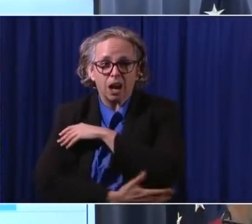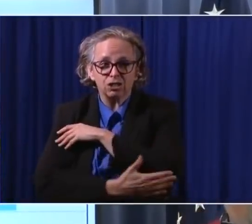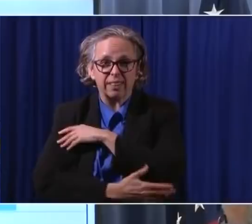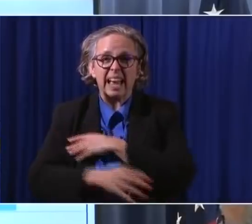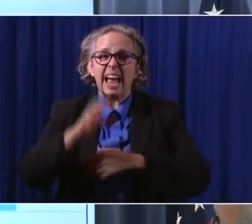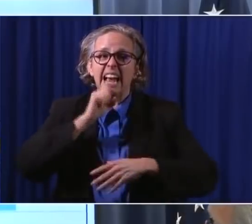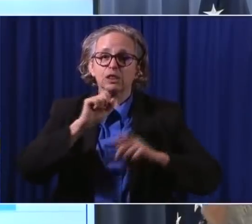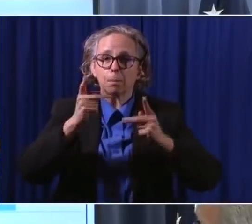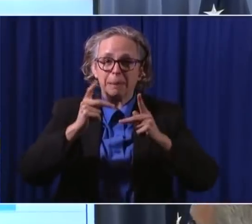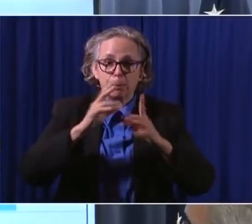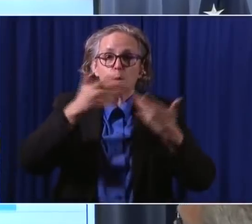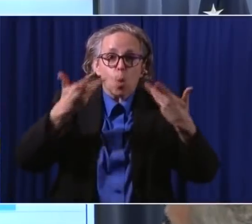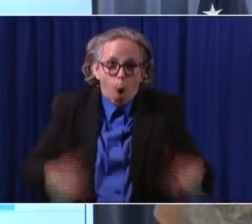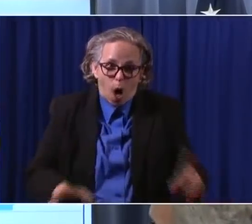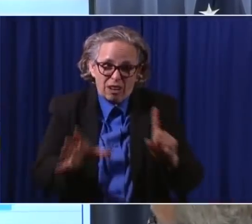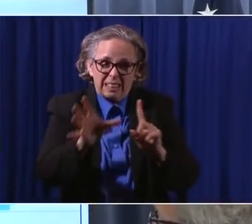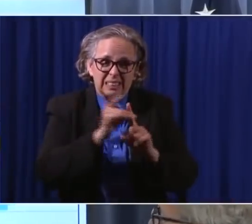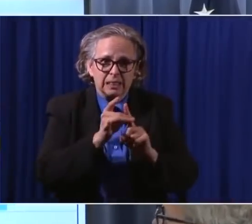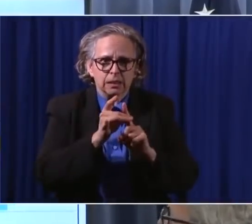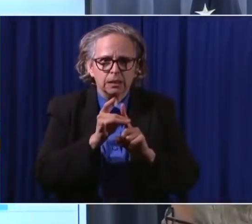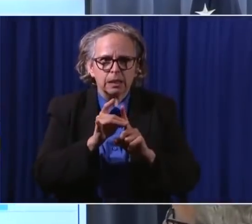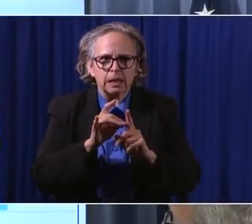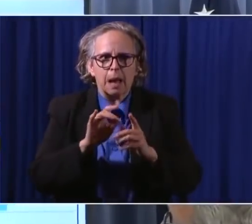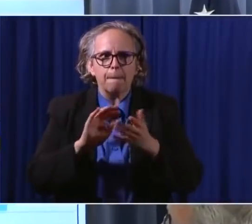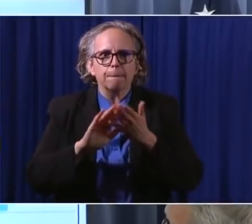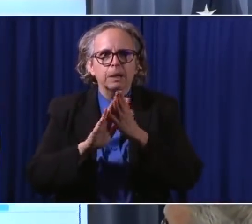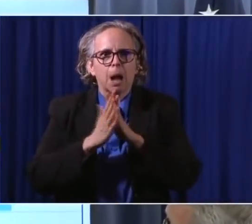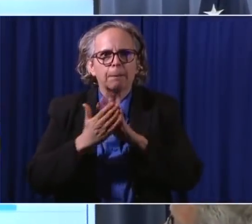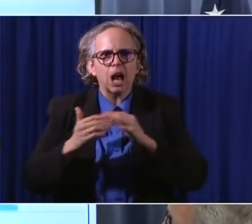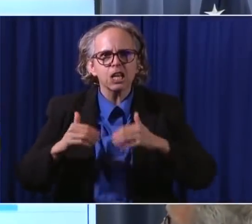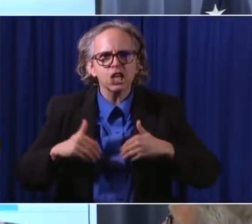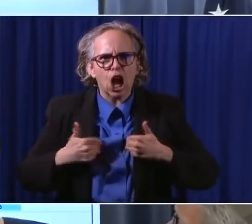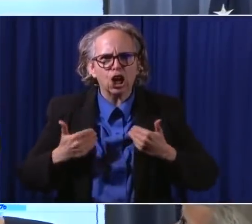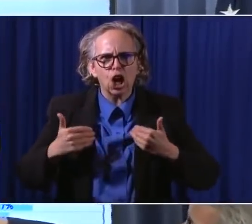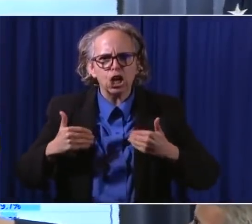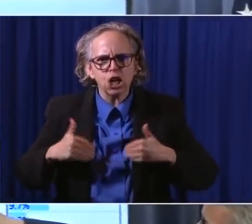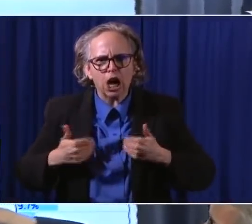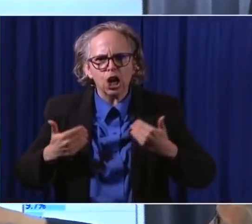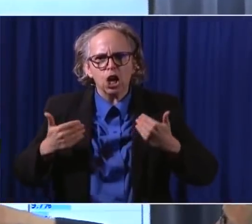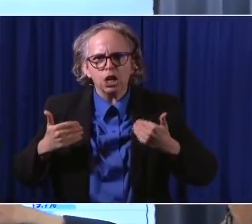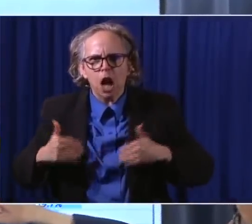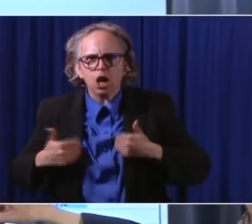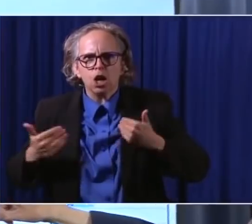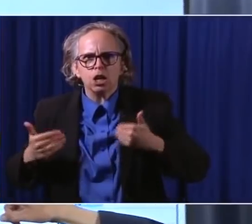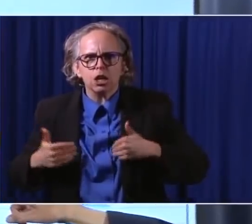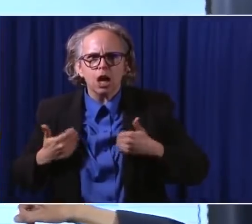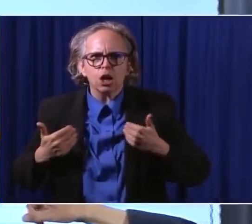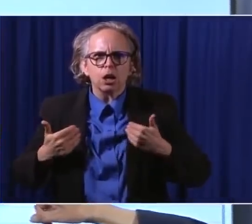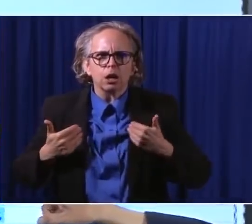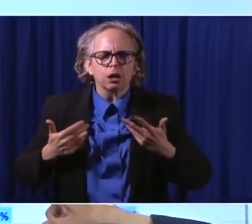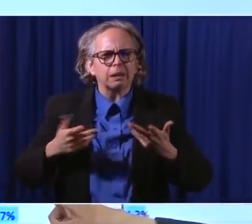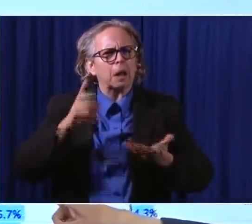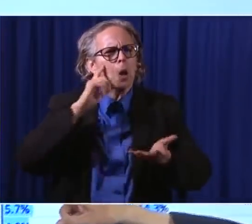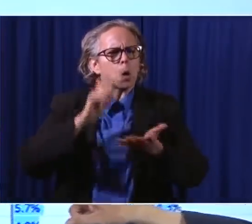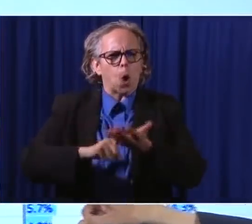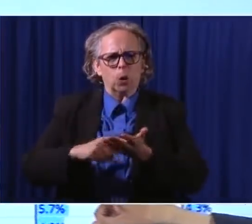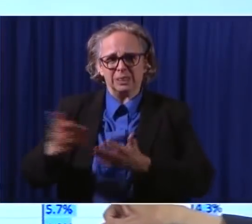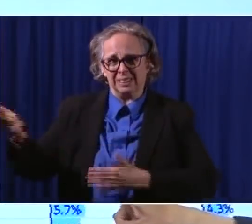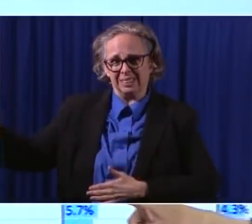I WANT TO SHARE A BIT MORE ABOUT SOME OF THE CHANGES WE ARE SEEING. THIS IS A NATIONAL TREND THAT IS THE AGE OF THOSE BEING DIAGNOSED WITH COVID-19 IS GETTING YOUNGER.